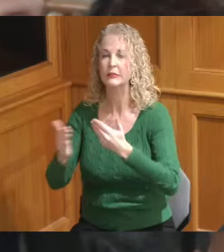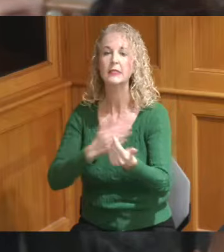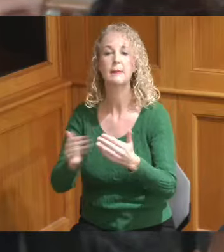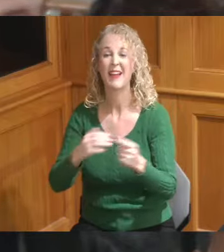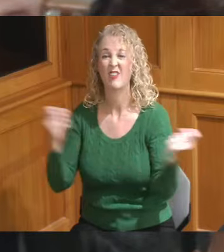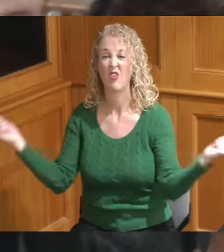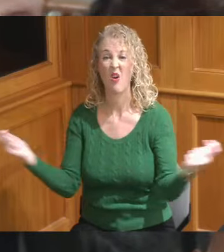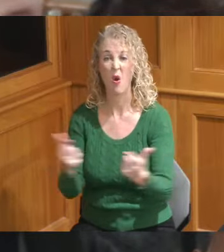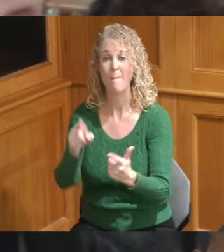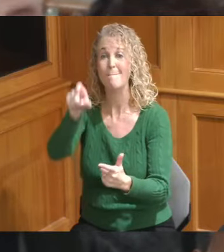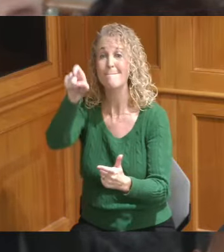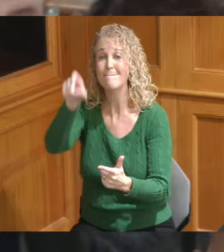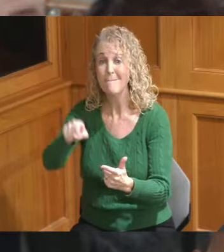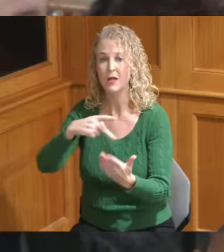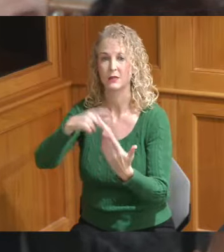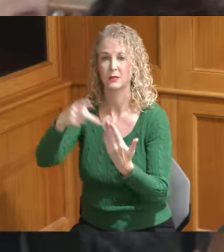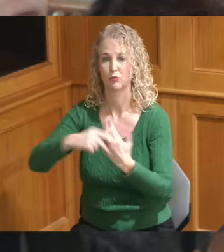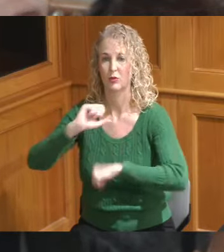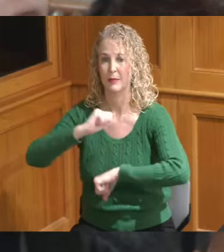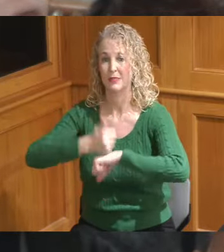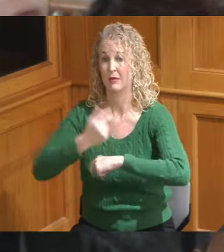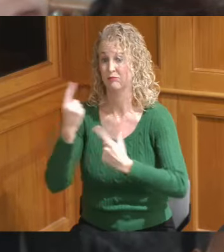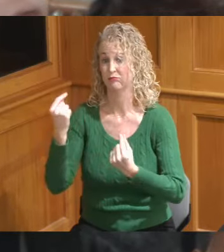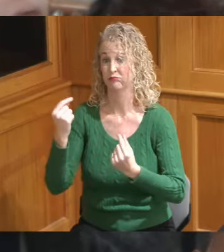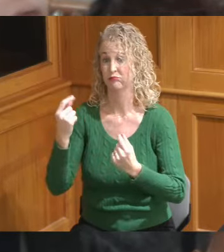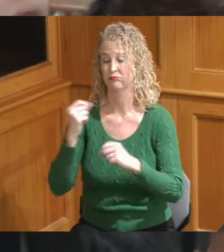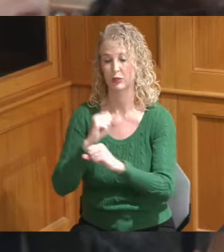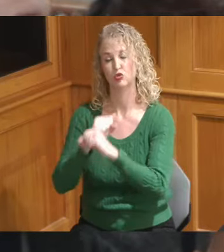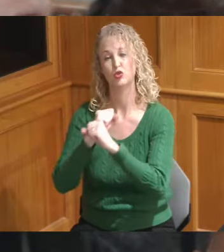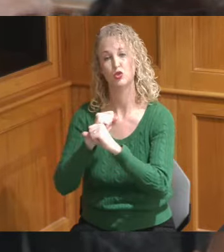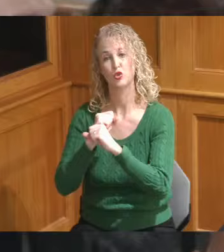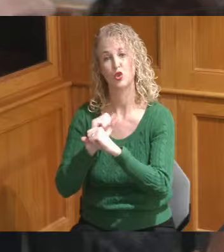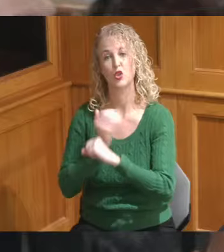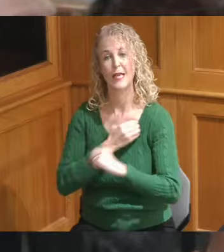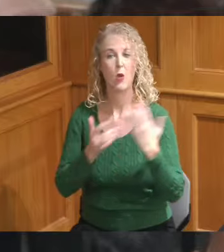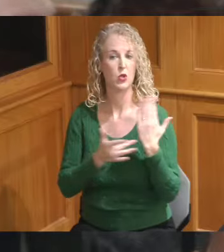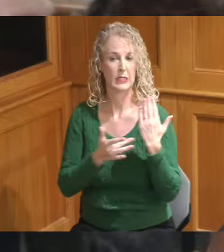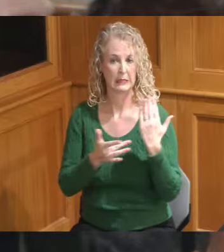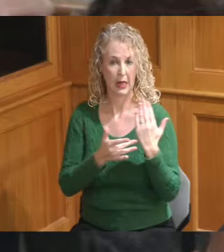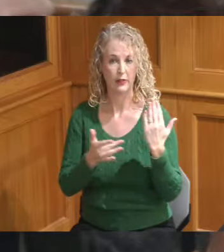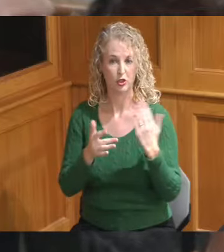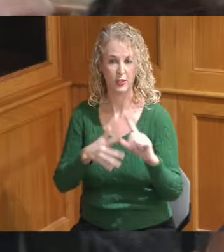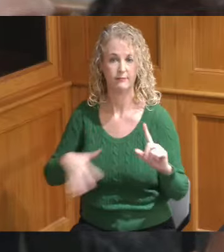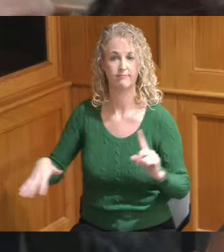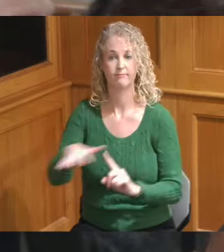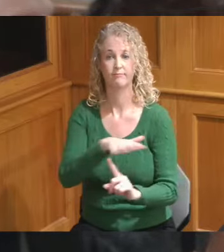to have a program in place that just secures our technology environment. and what's wonderful about